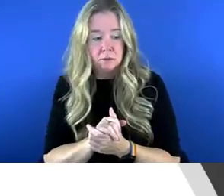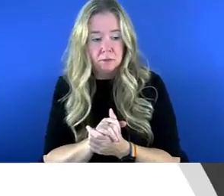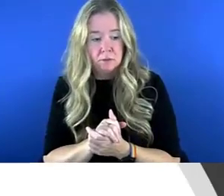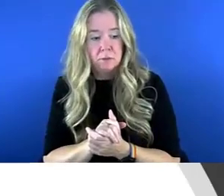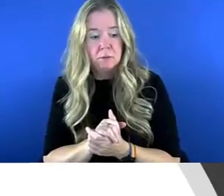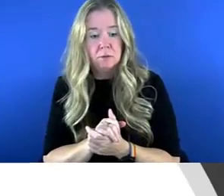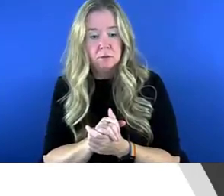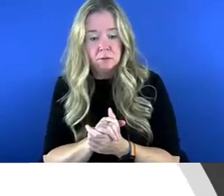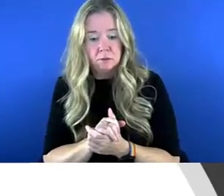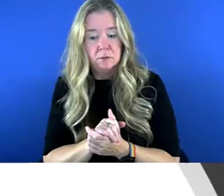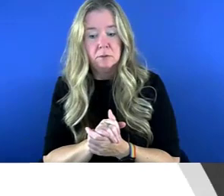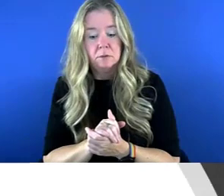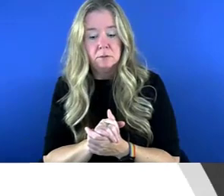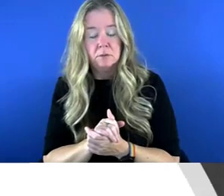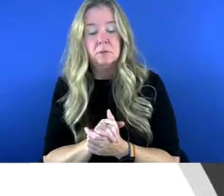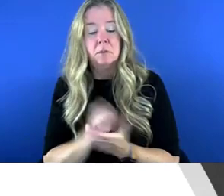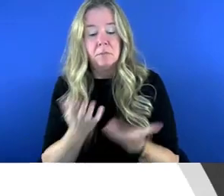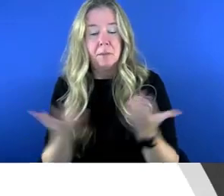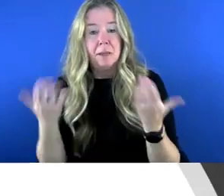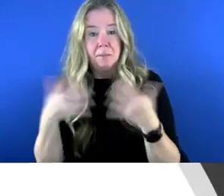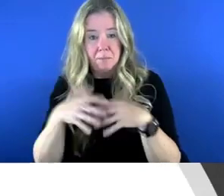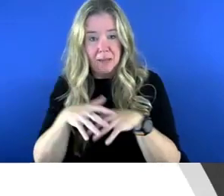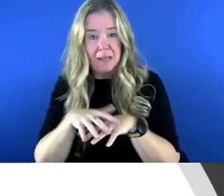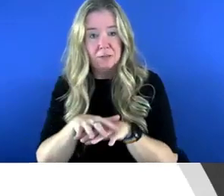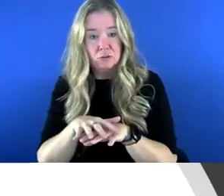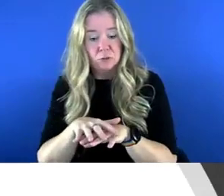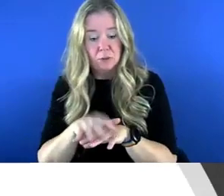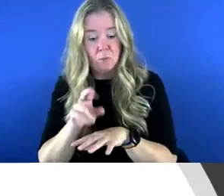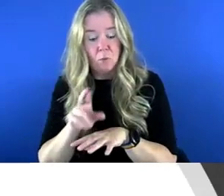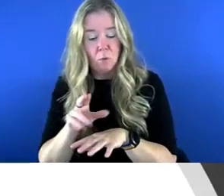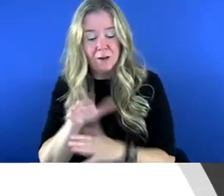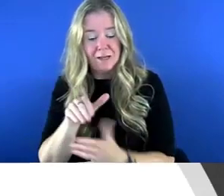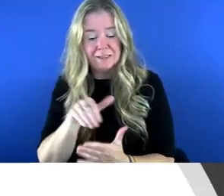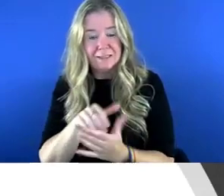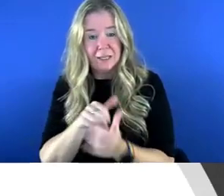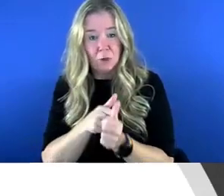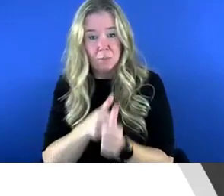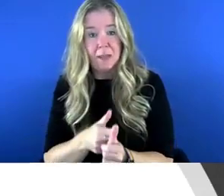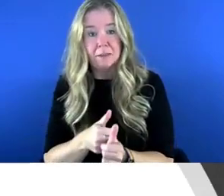are mainstreamed or are center-based,